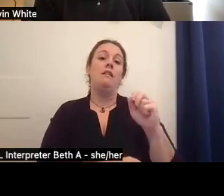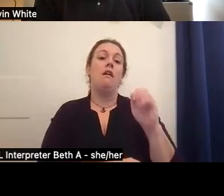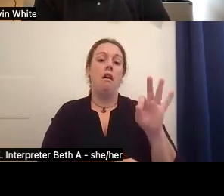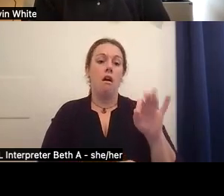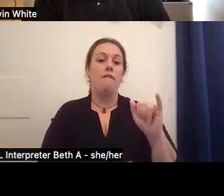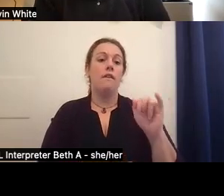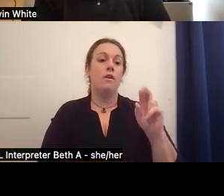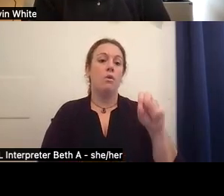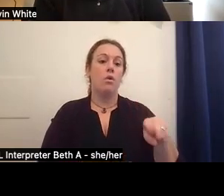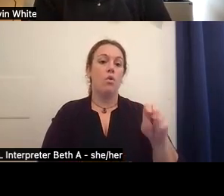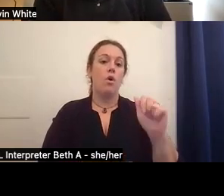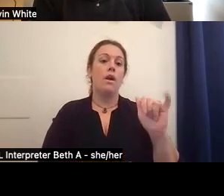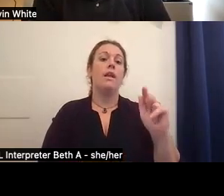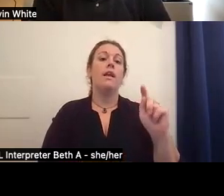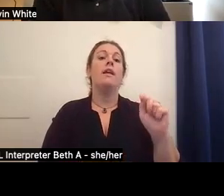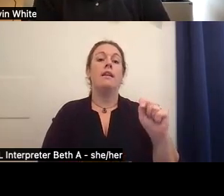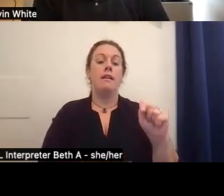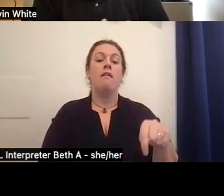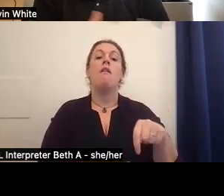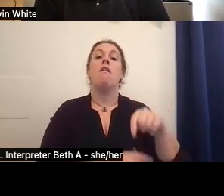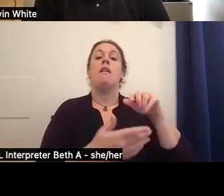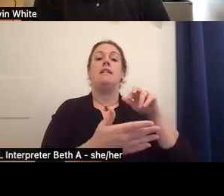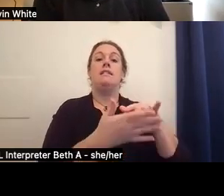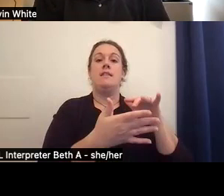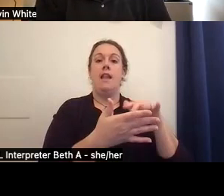students all the time, it's always good to have an intellectual nemesis, and for me my intellectual